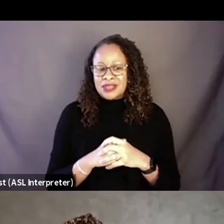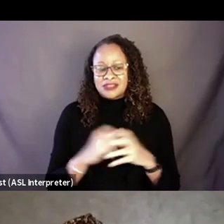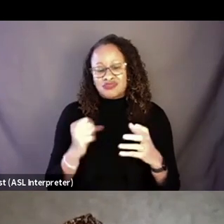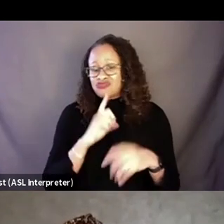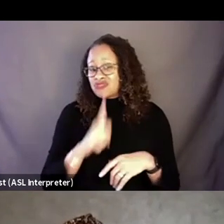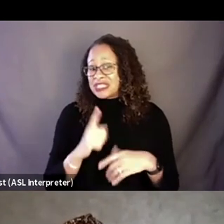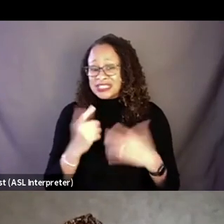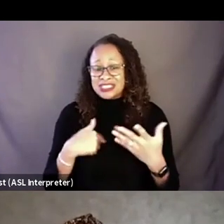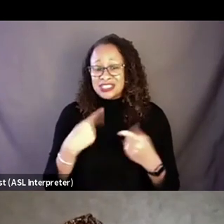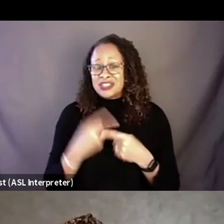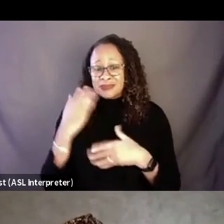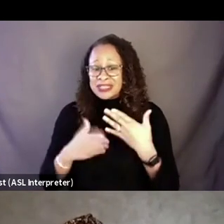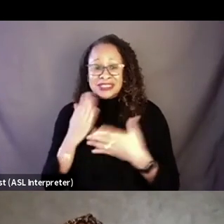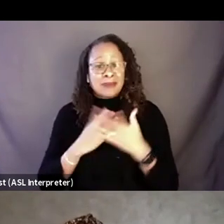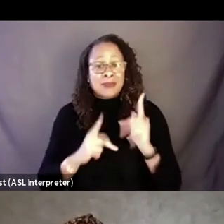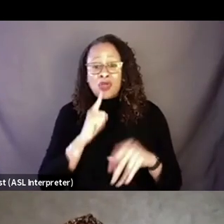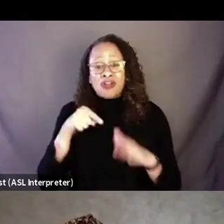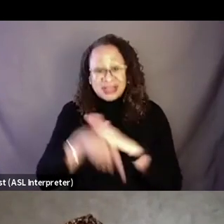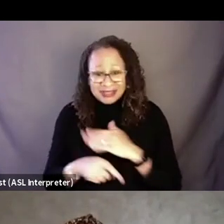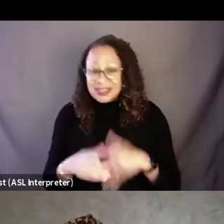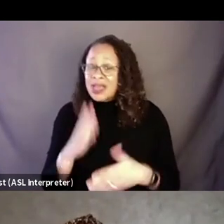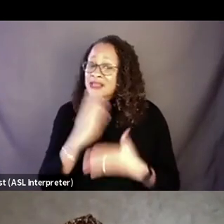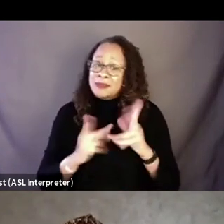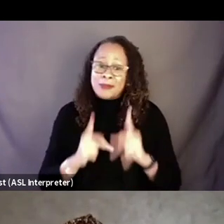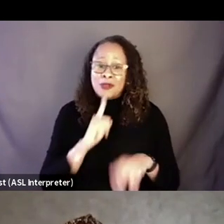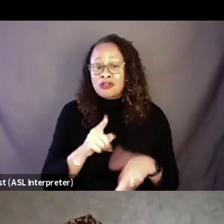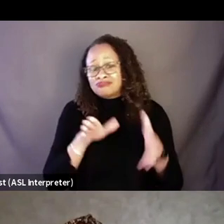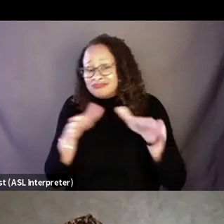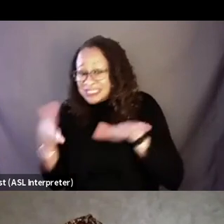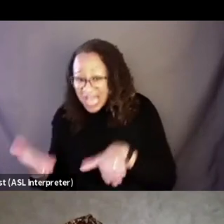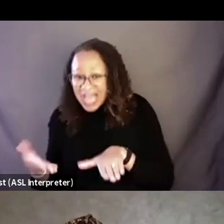some people are killed by the government some people died in the struggle and in the process.